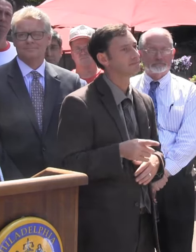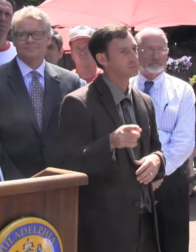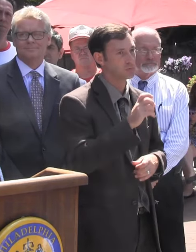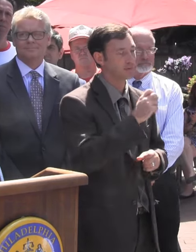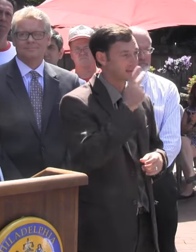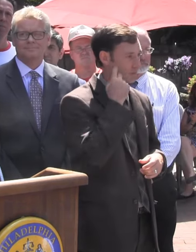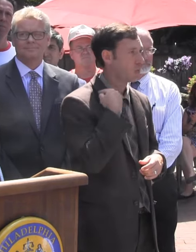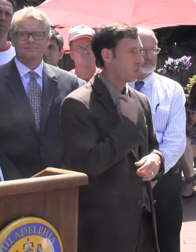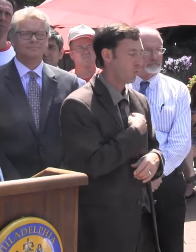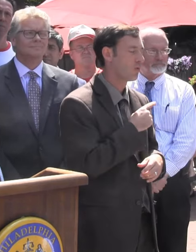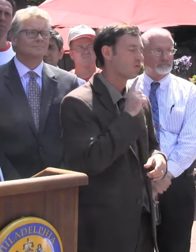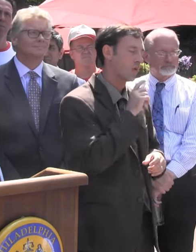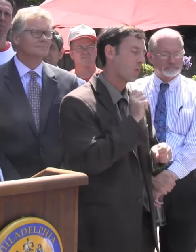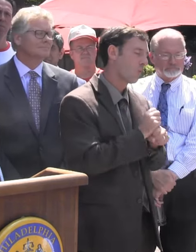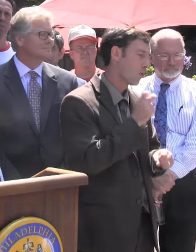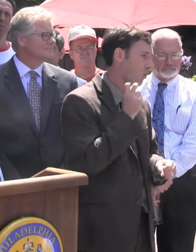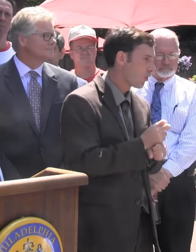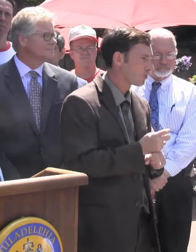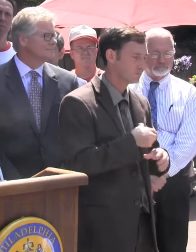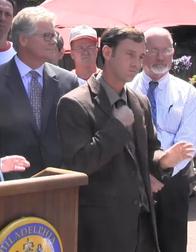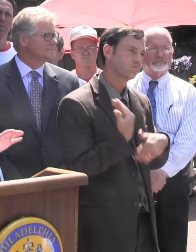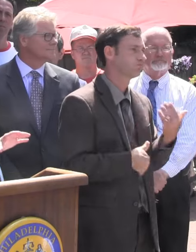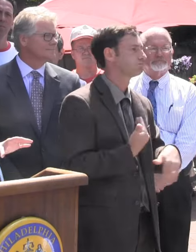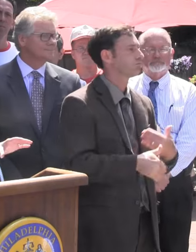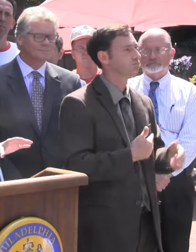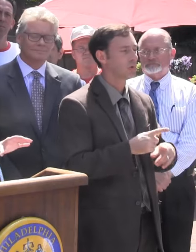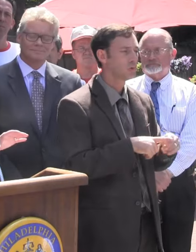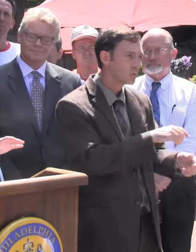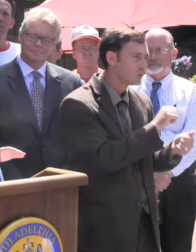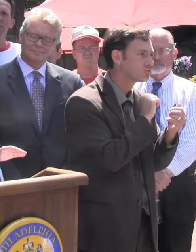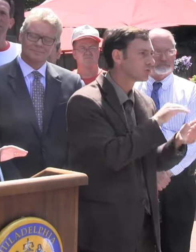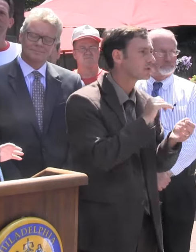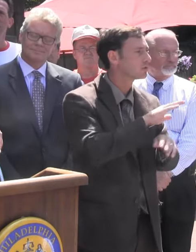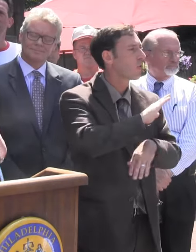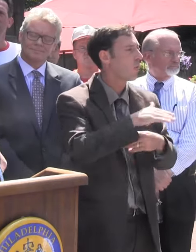we're working incredibly hard and fast to address all of the questions and concerns